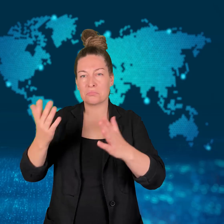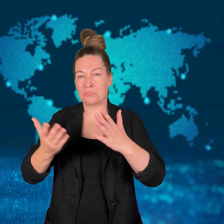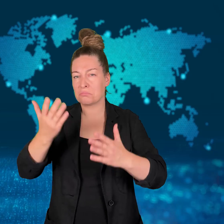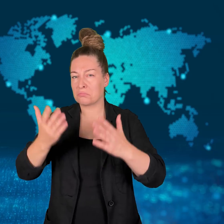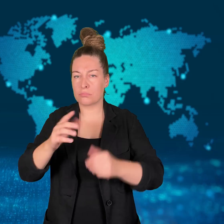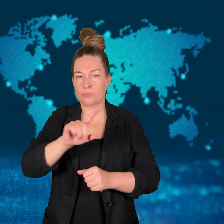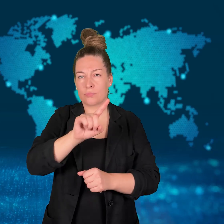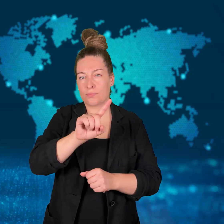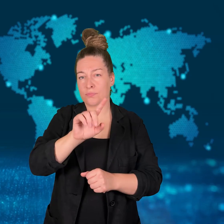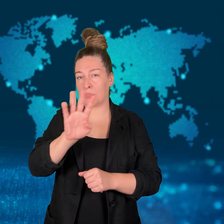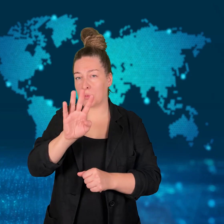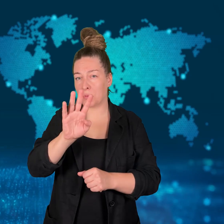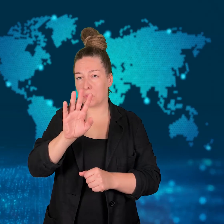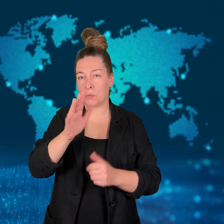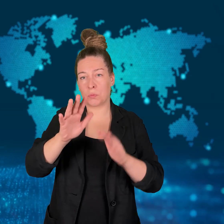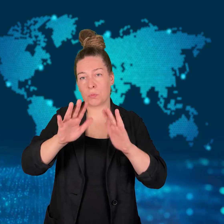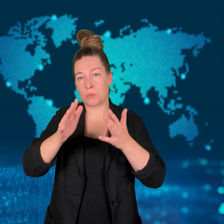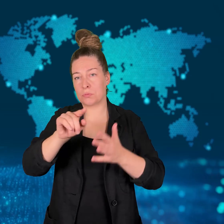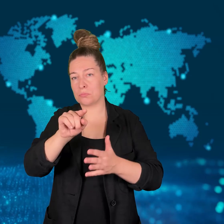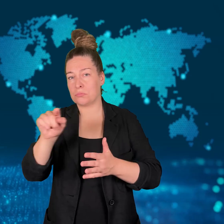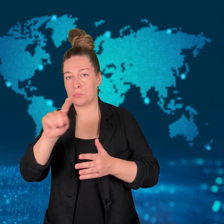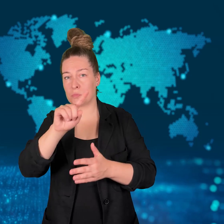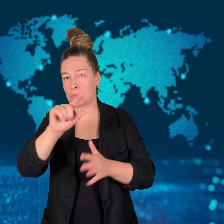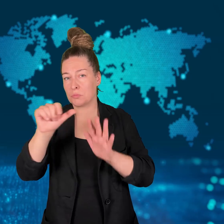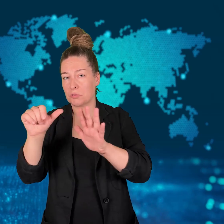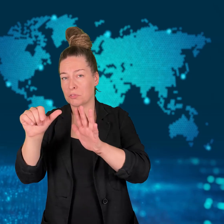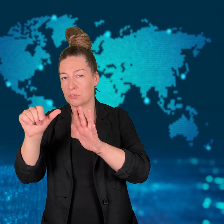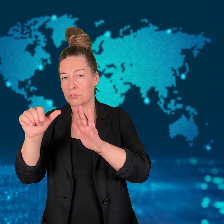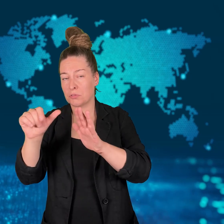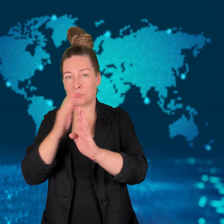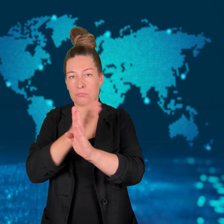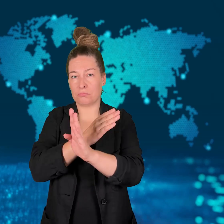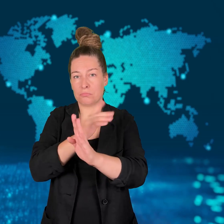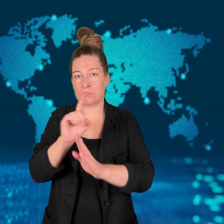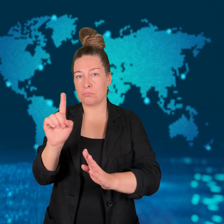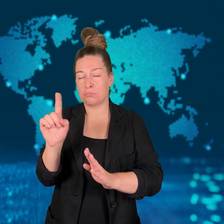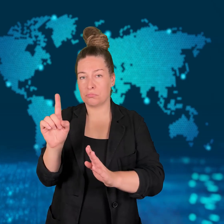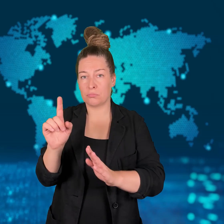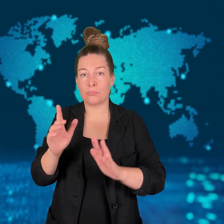Albanese believes children have been hurt by overuse of